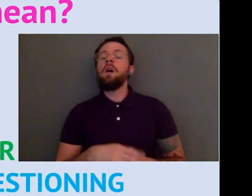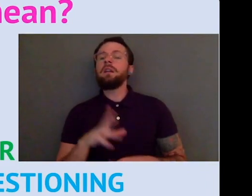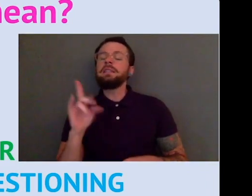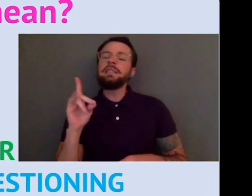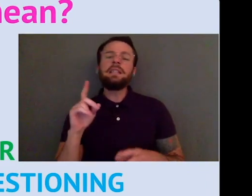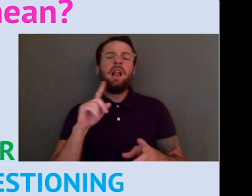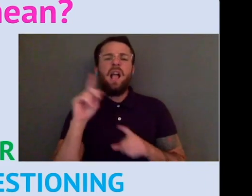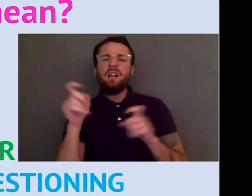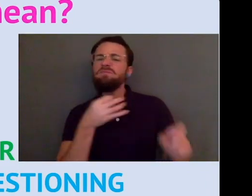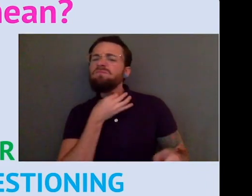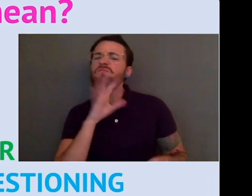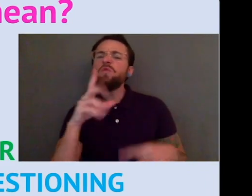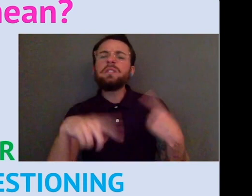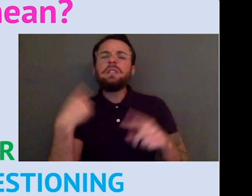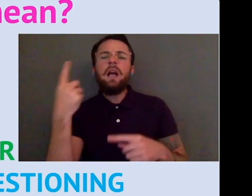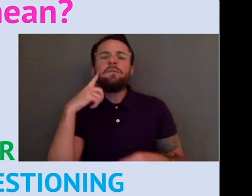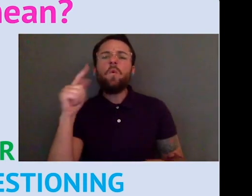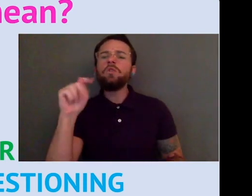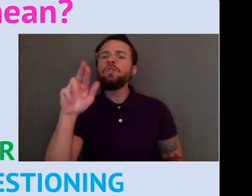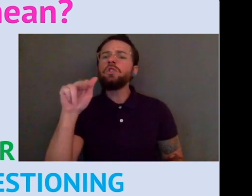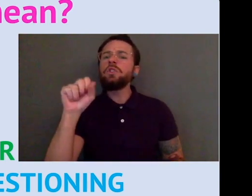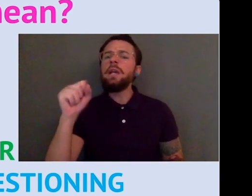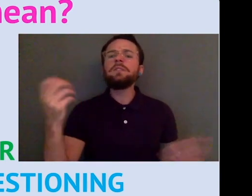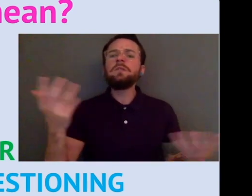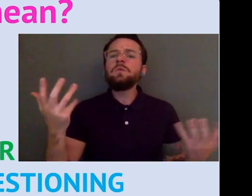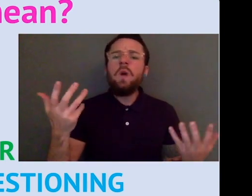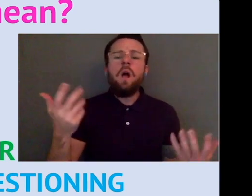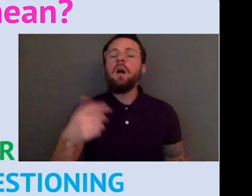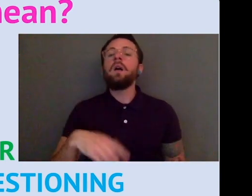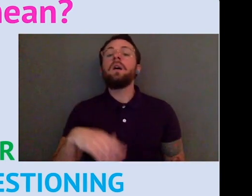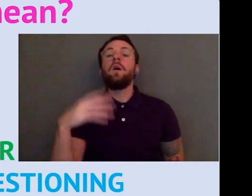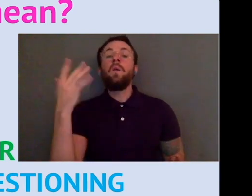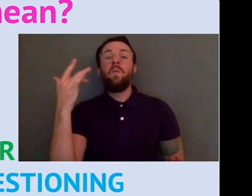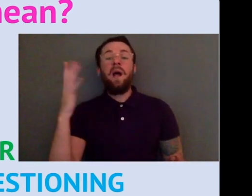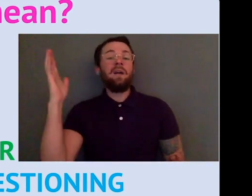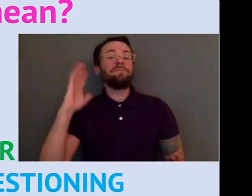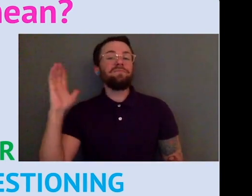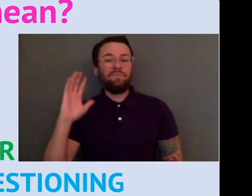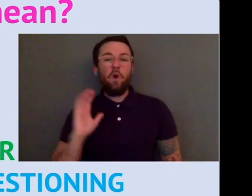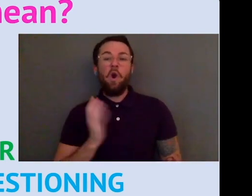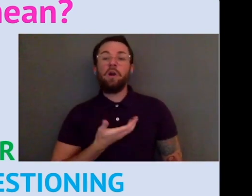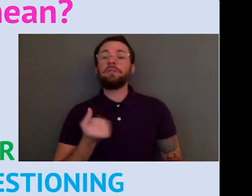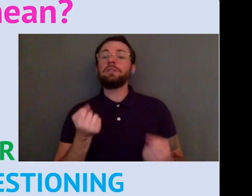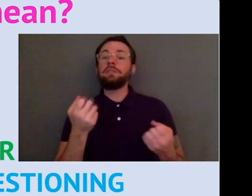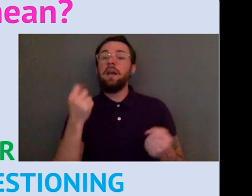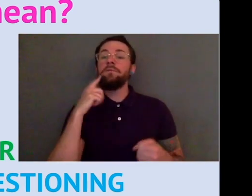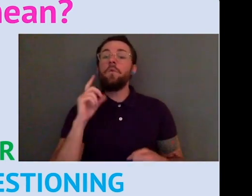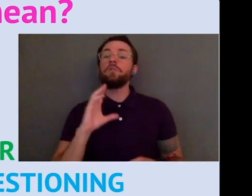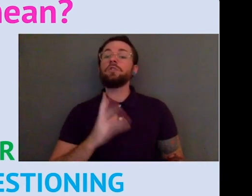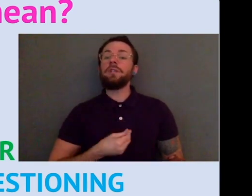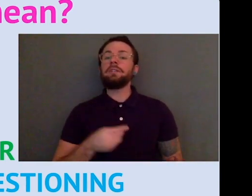They got together at a world gathering at one point and discussed signs that they felt